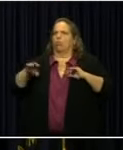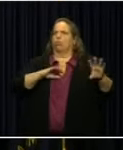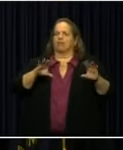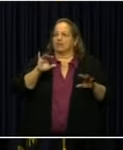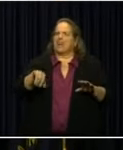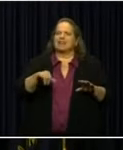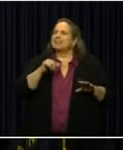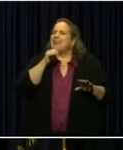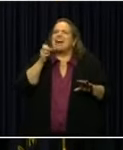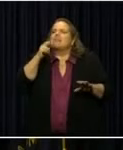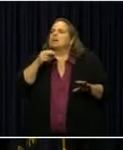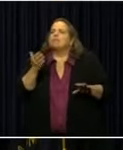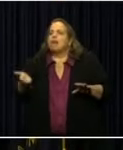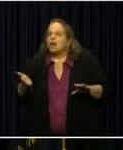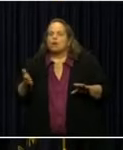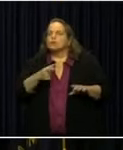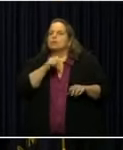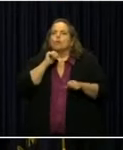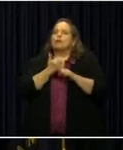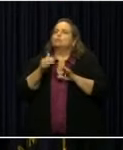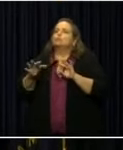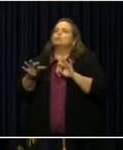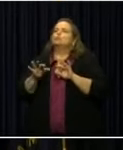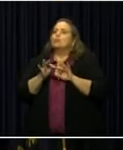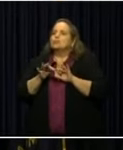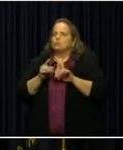OUR FOLKS IN UNEMPLOYMENT ARE WORKING HARD.